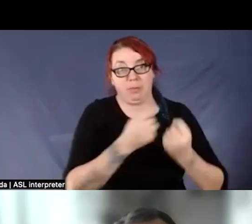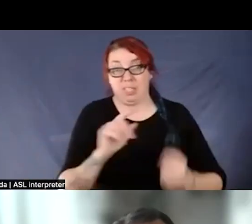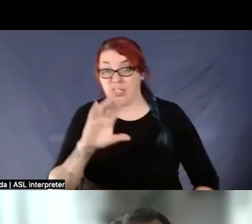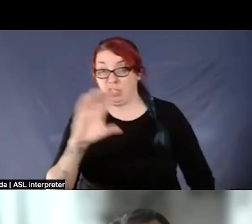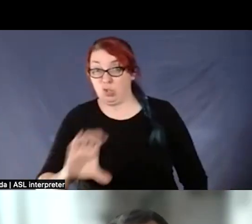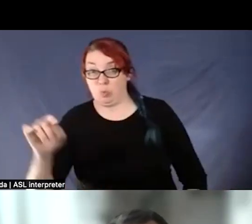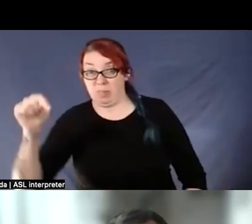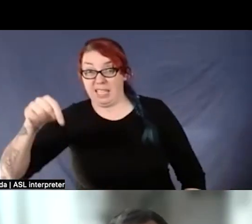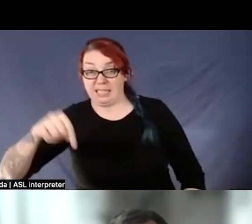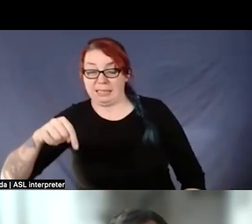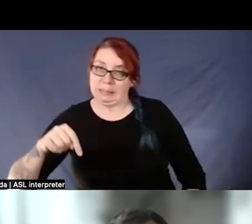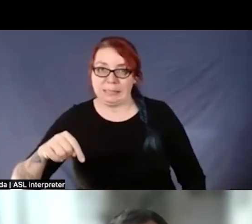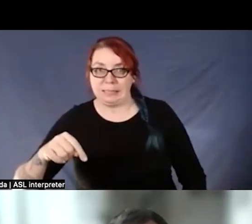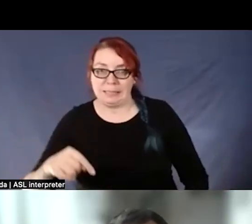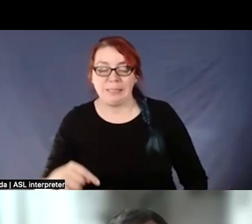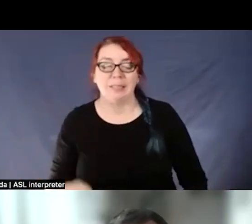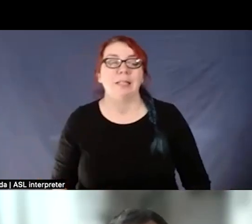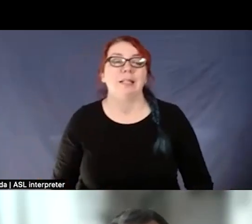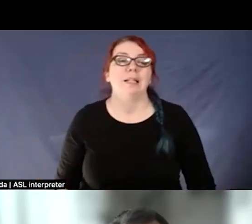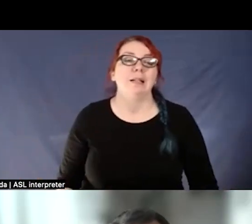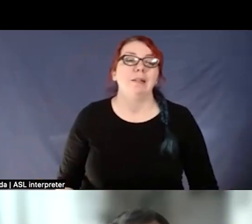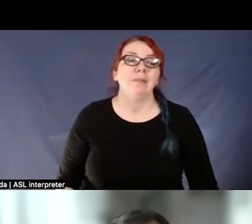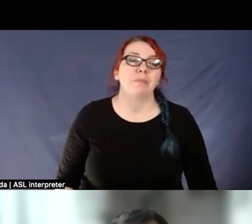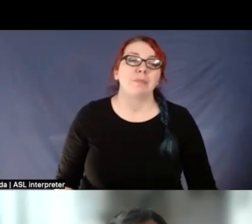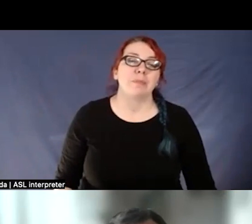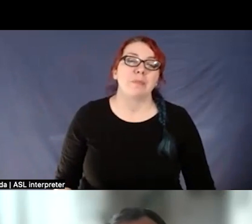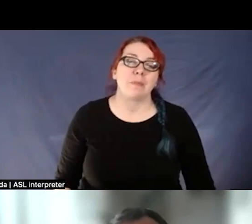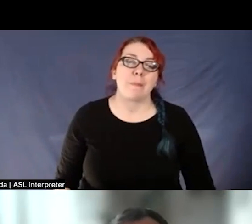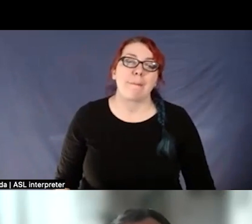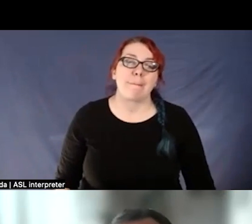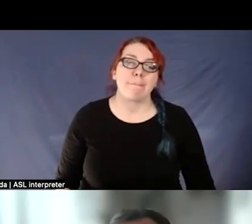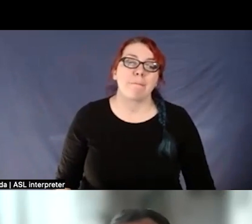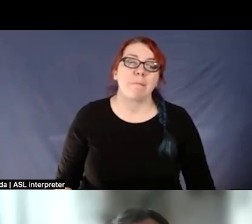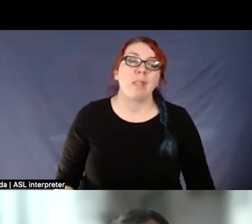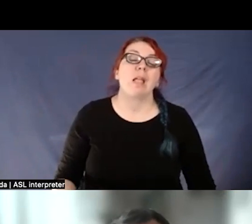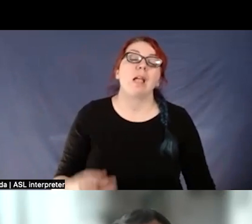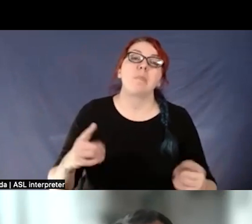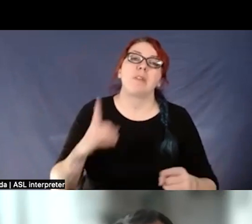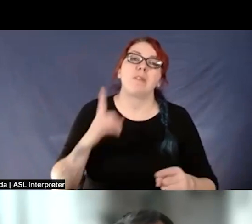at our company was just an IM app, just for instant messaging and communication,